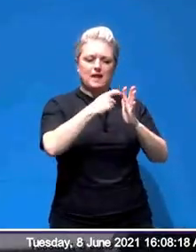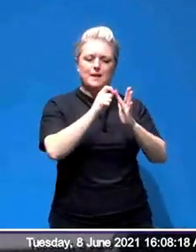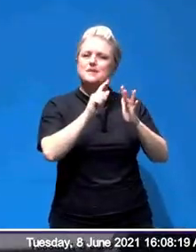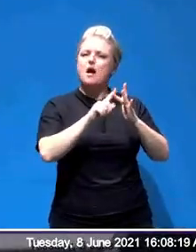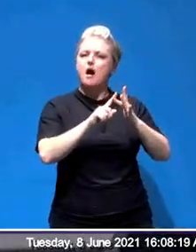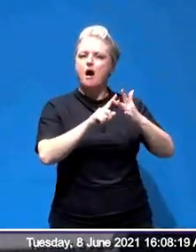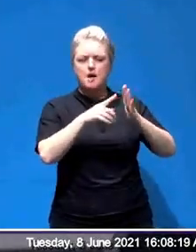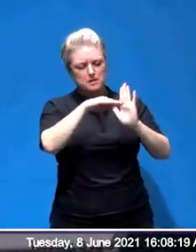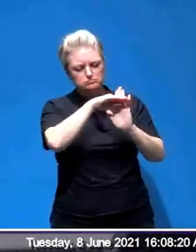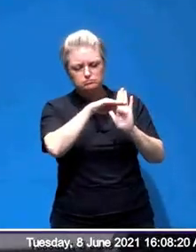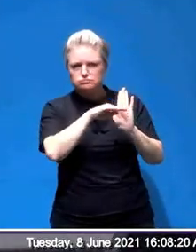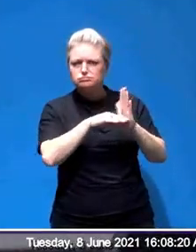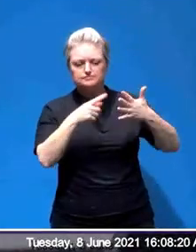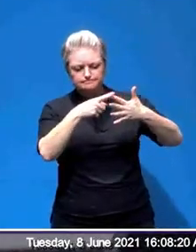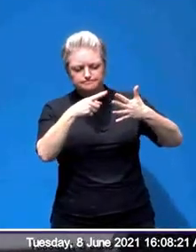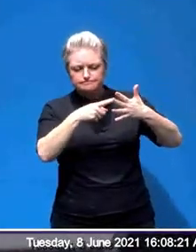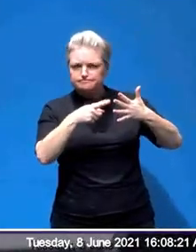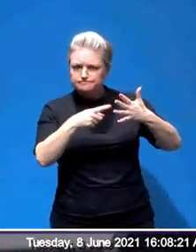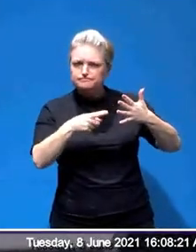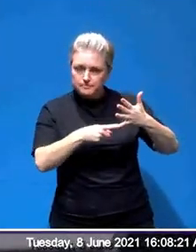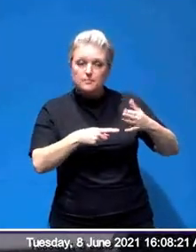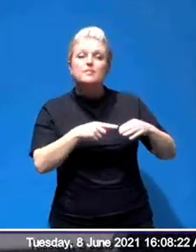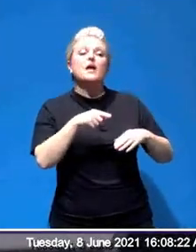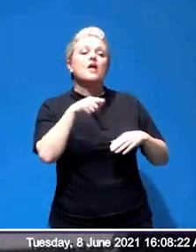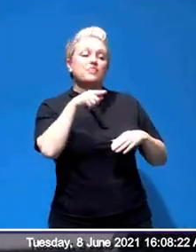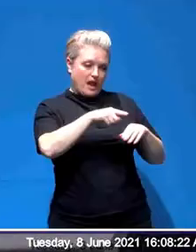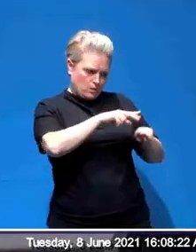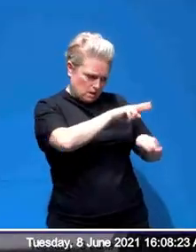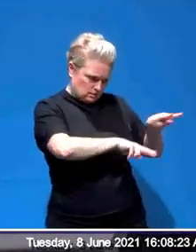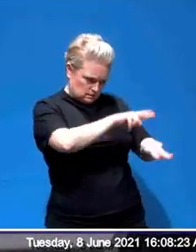We have also been surveying our clients as well.